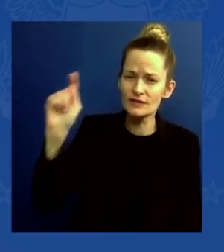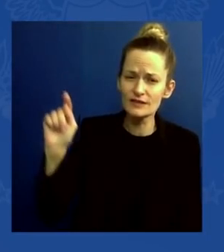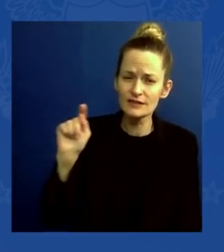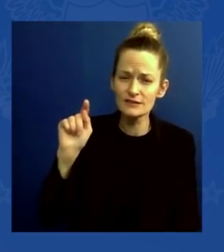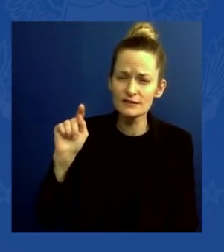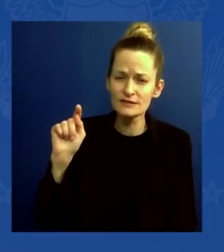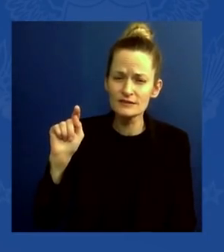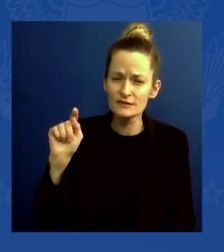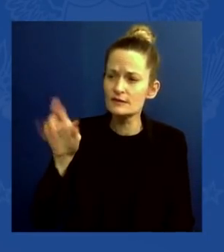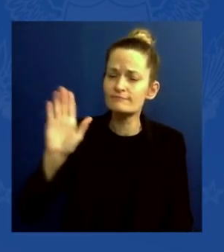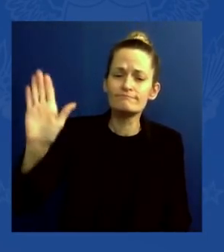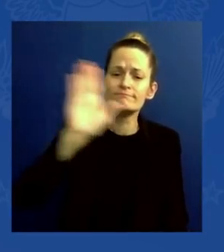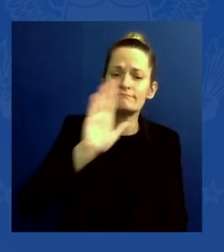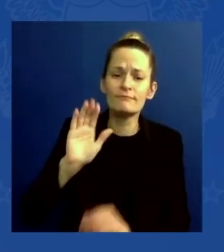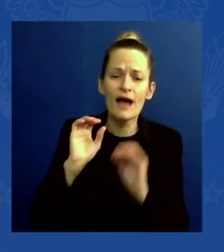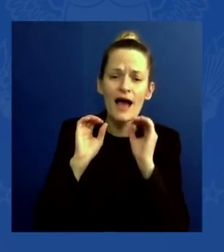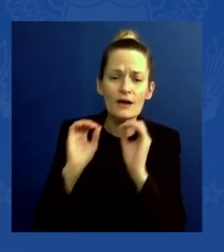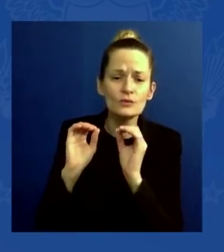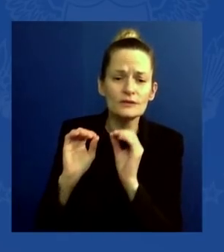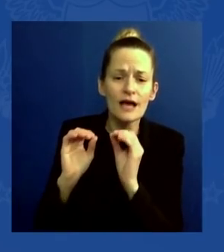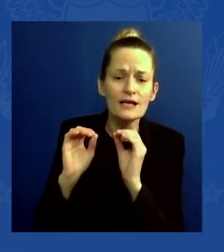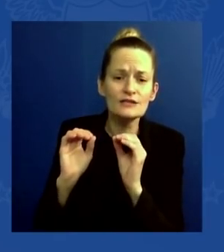for childhood education and care. Think about that.